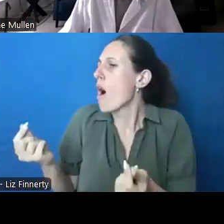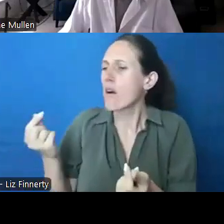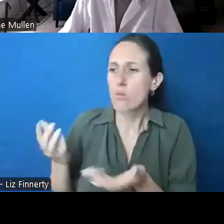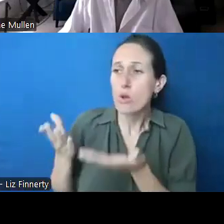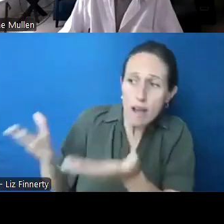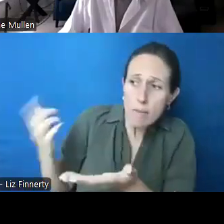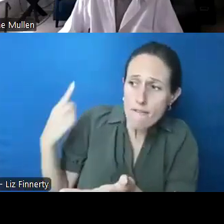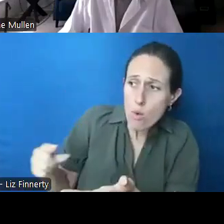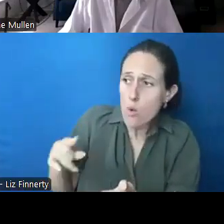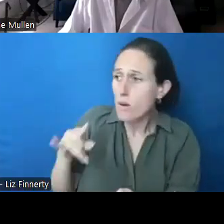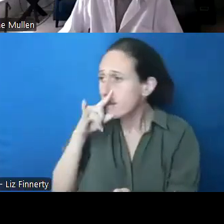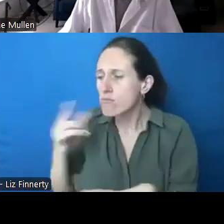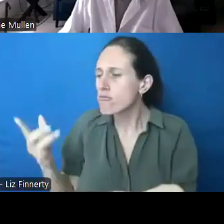basically because the ADA was